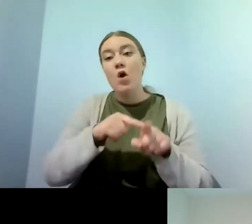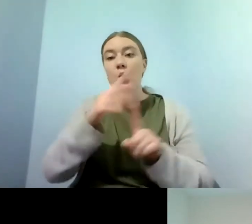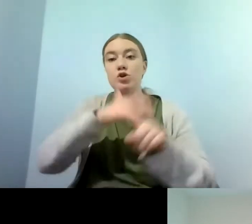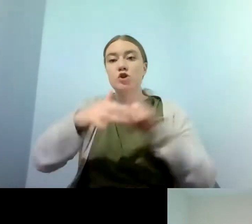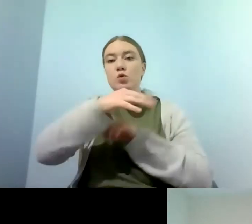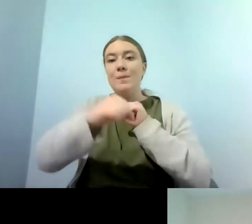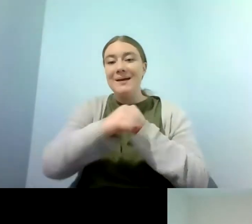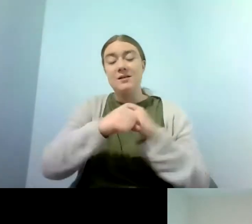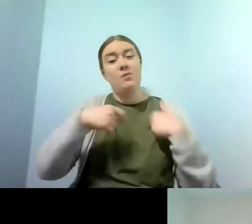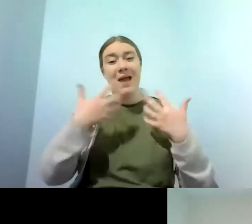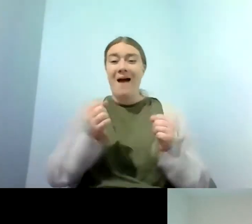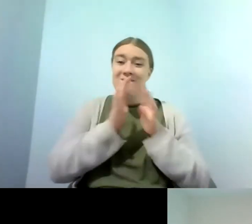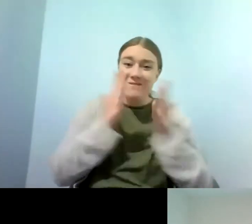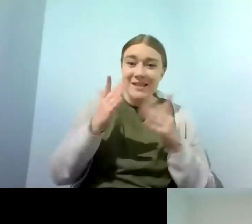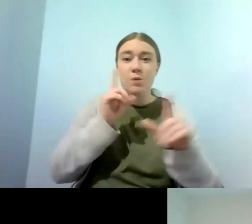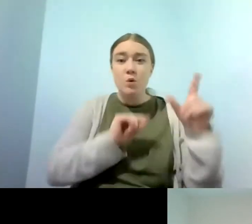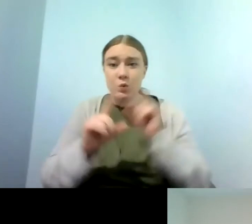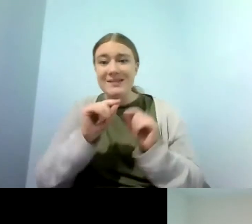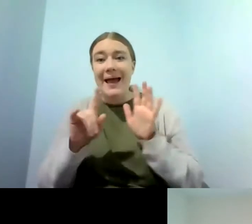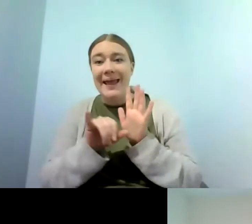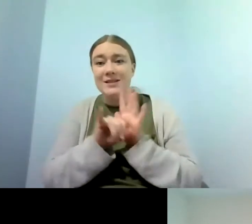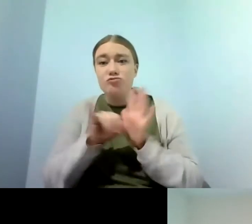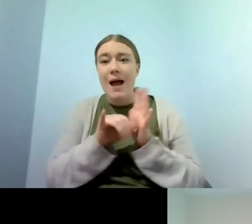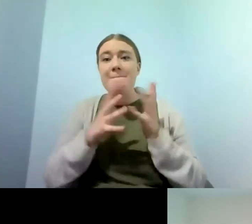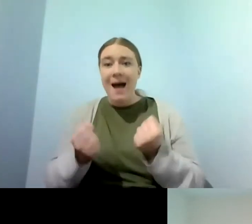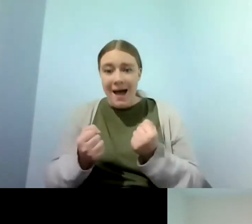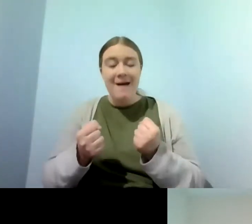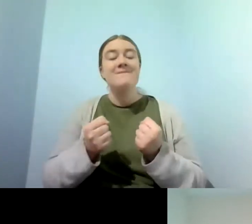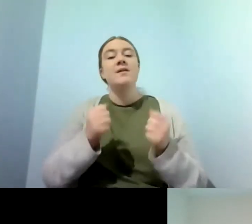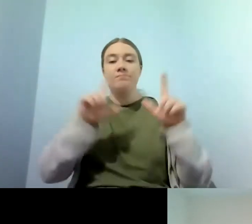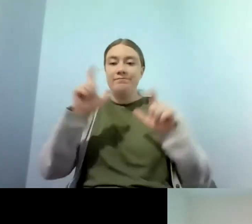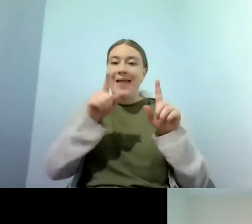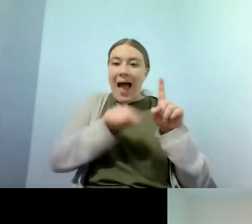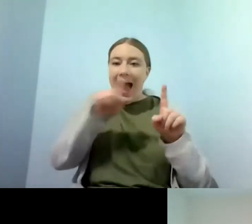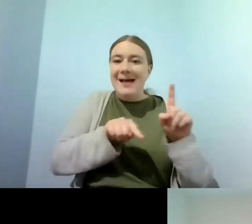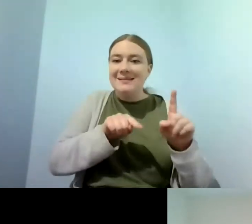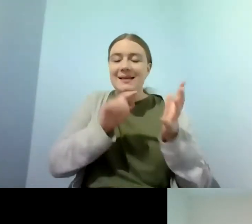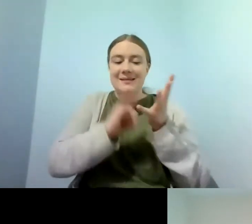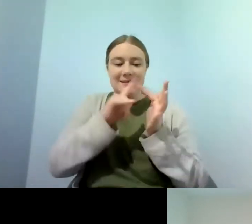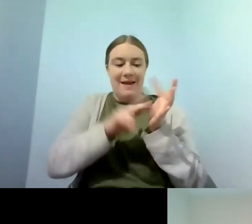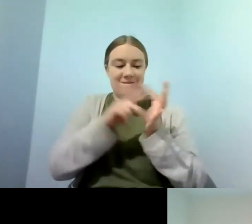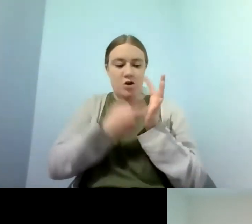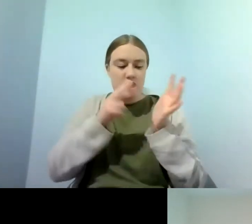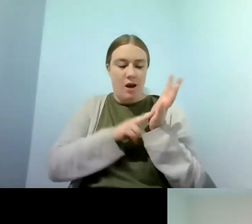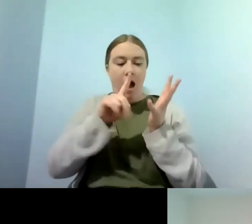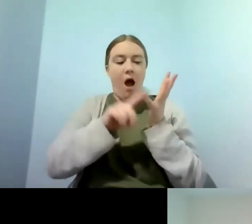on facebook twitter and instagram using the handle @severnunlocked um and on our website as well you